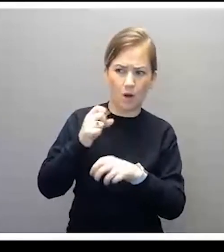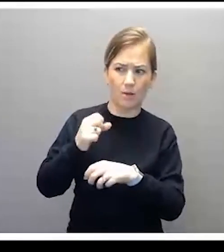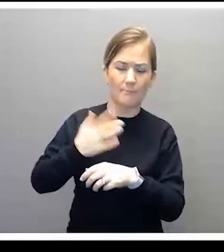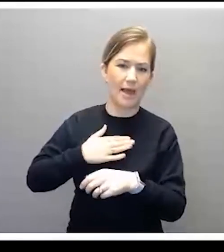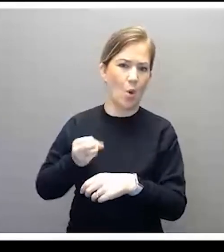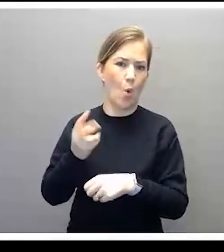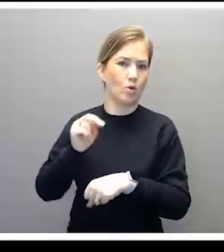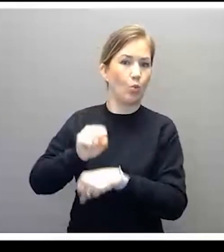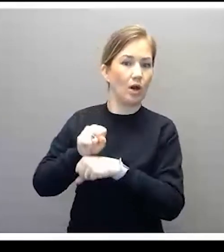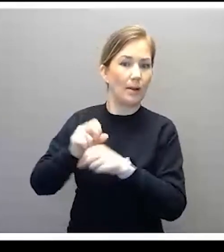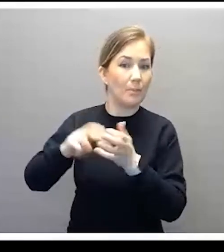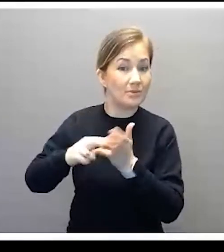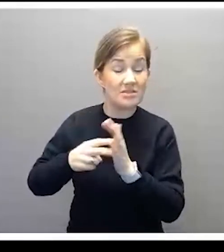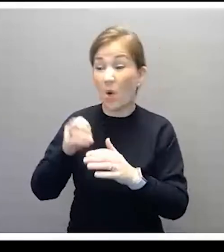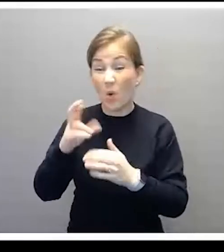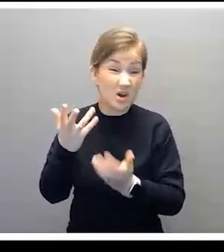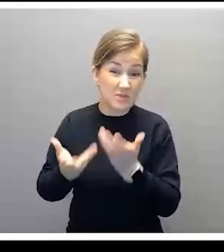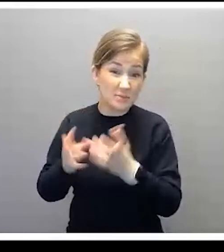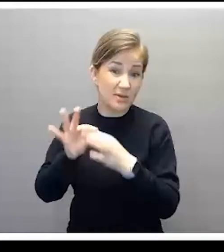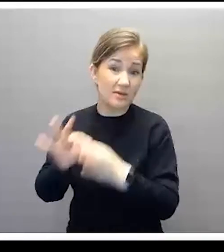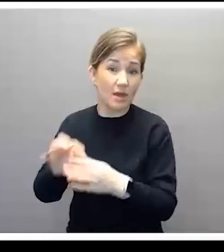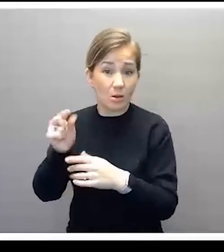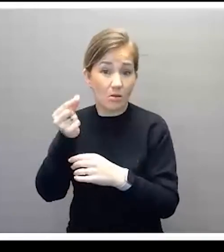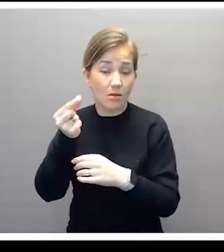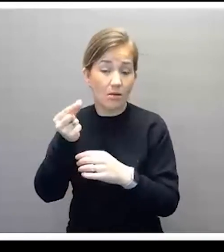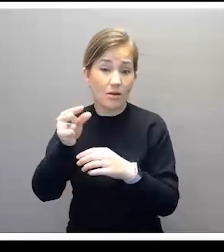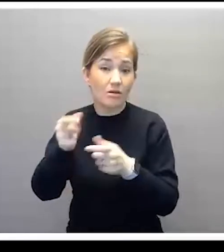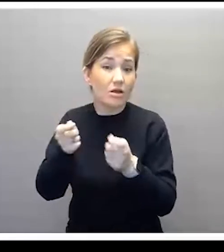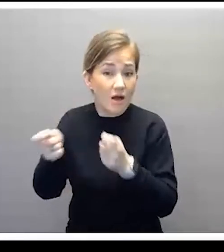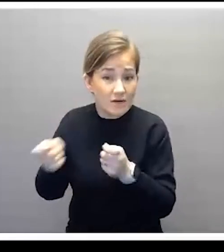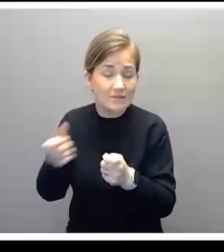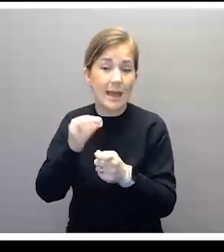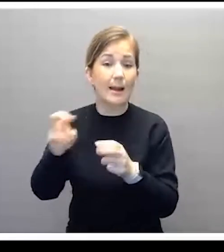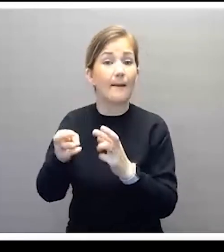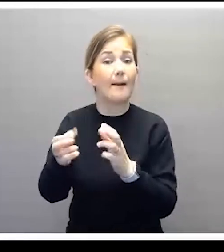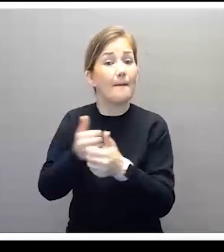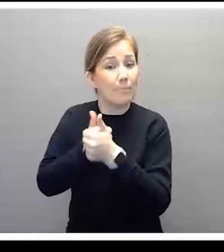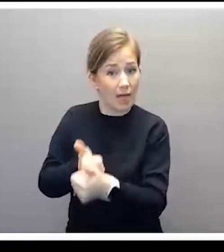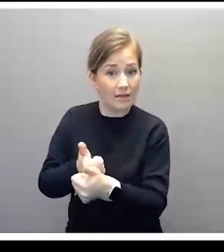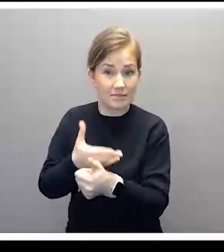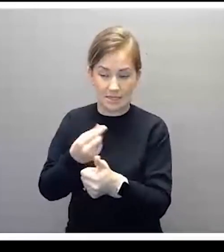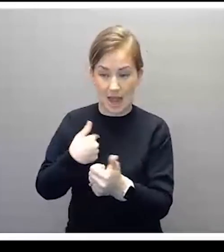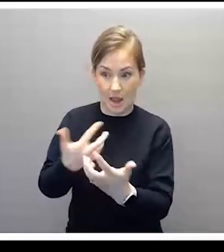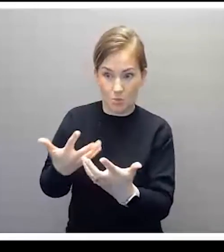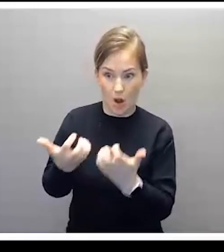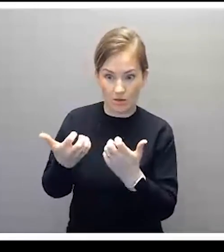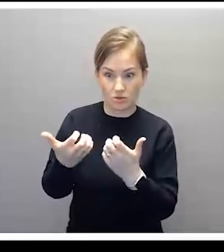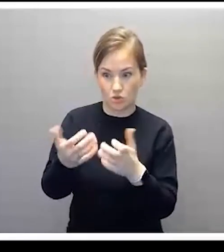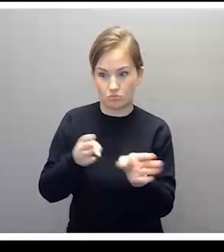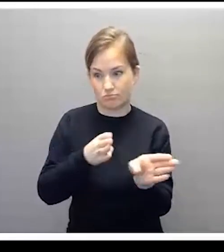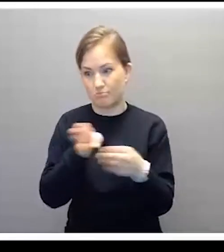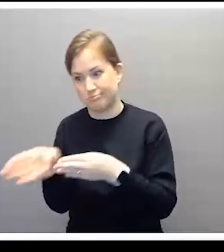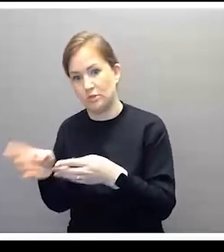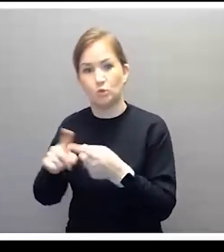and I want an easy way to do that. Or it's more governance and compliance and I wanna go to another region altogether.